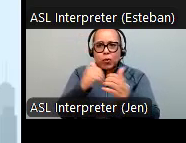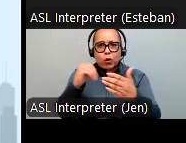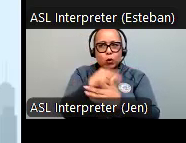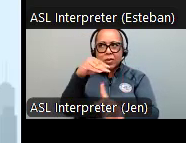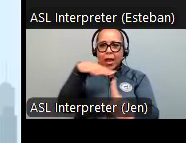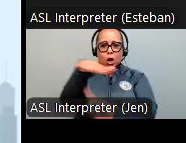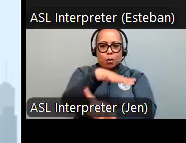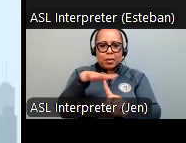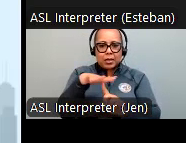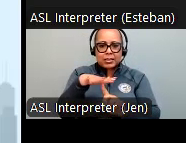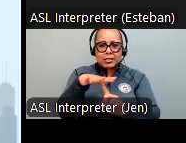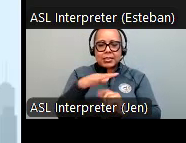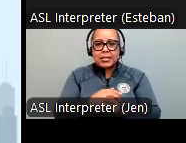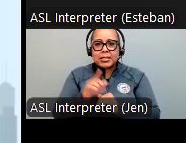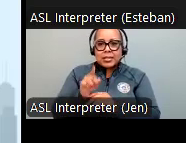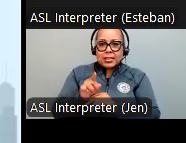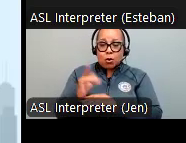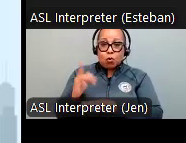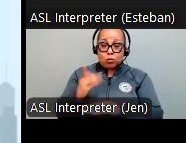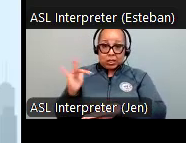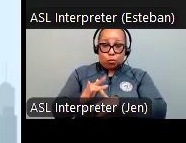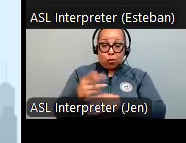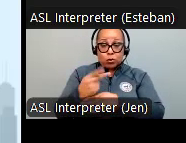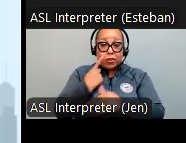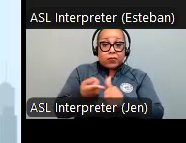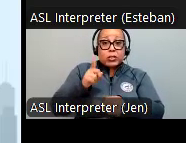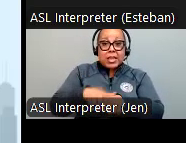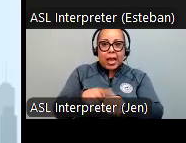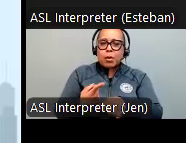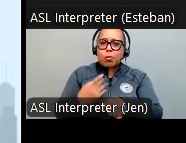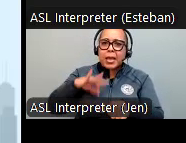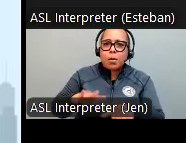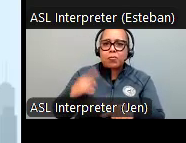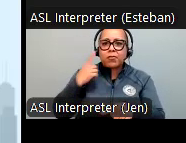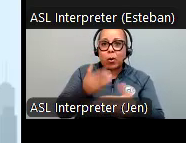just exploring the hotel for the very first time, it' be helpful for advance notices.